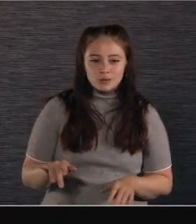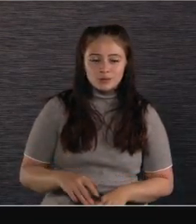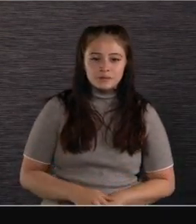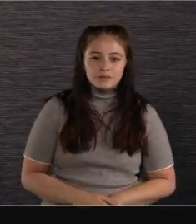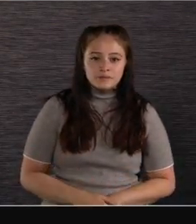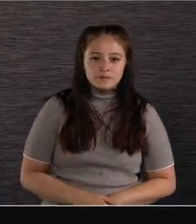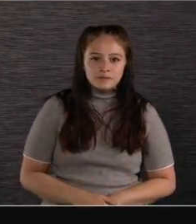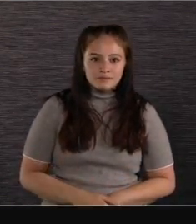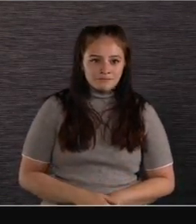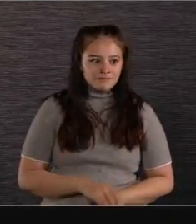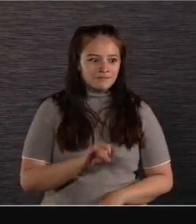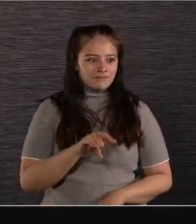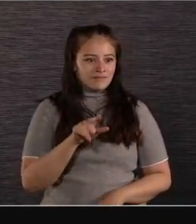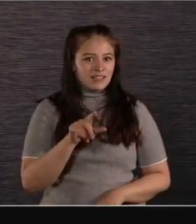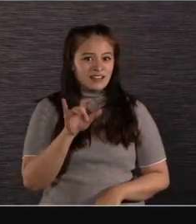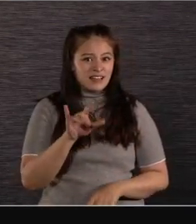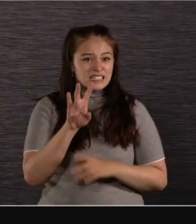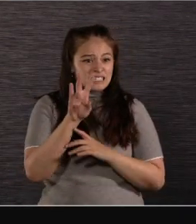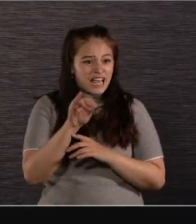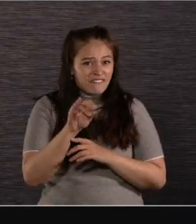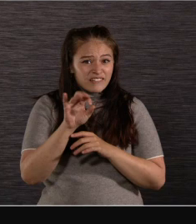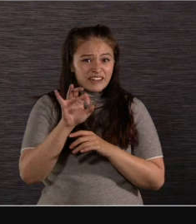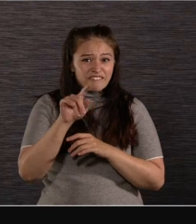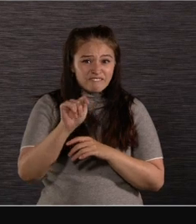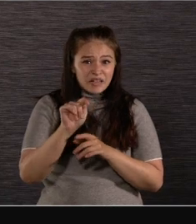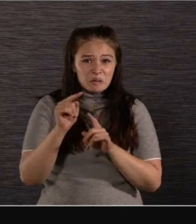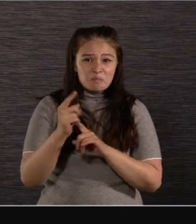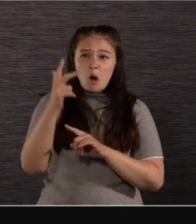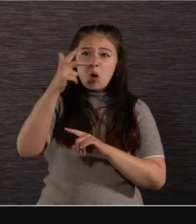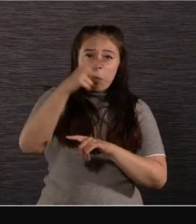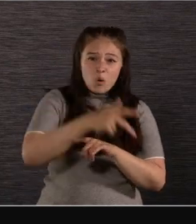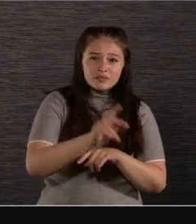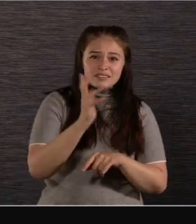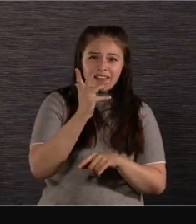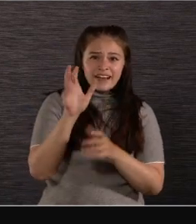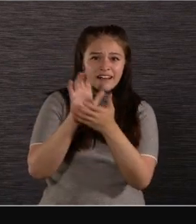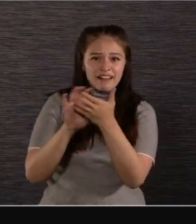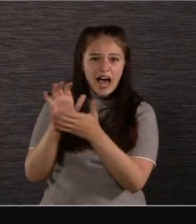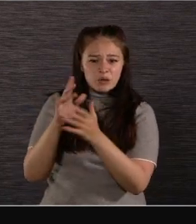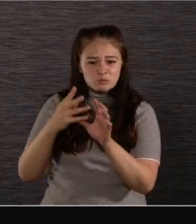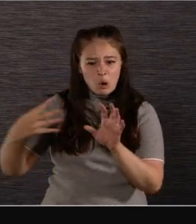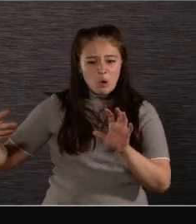That's like seven, eight feet Yeah. Like landing on cloud. The tracking works with a continuous light